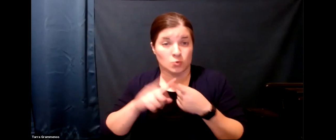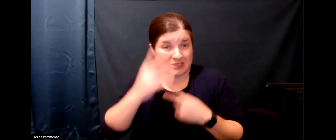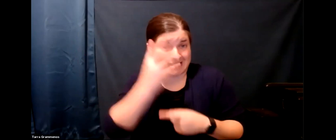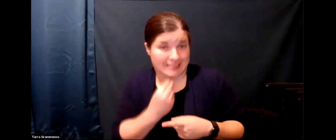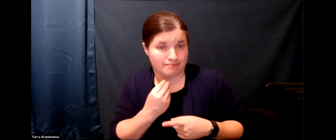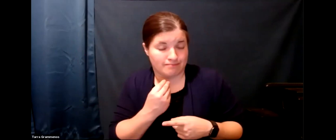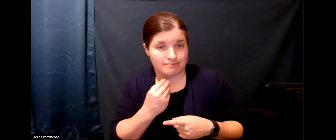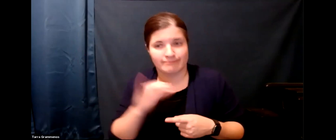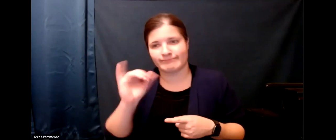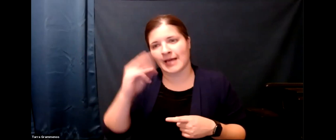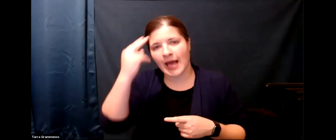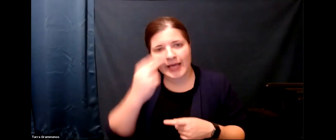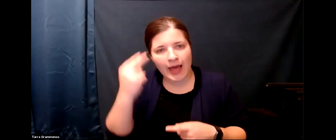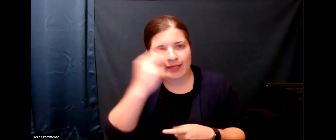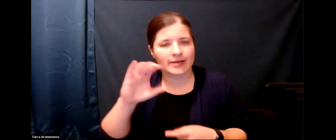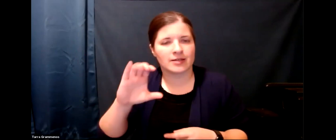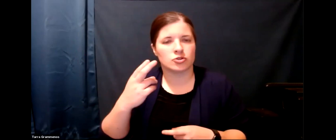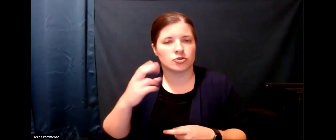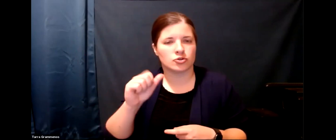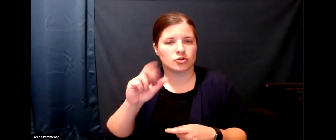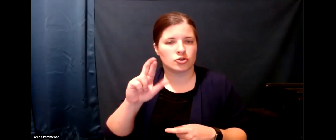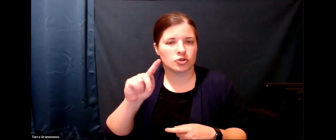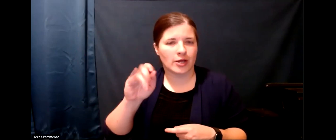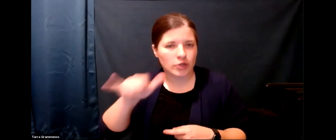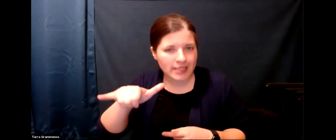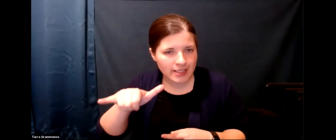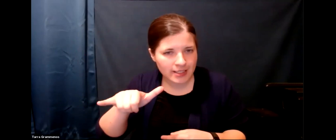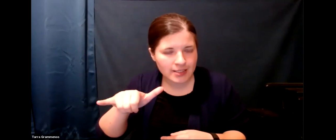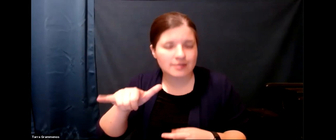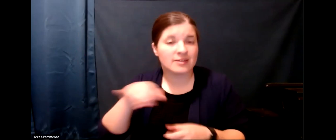Charities runs some of these centers in Minneapolis and